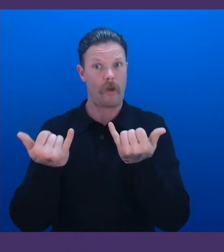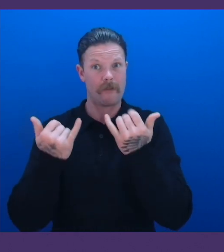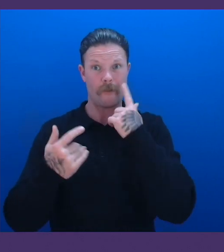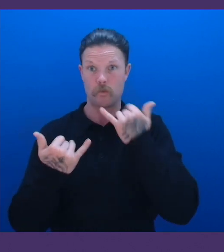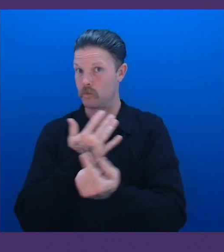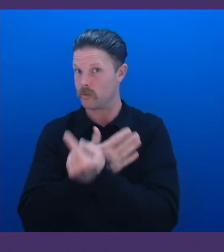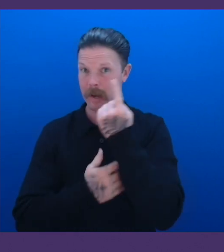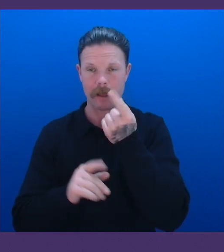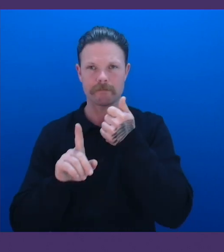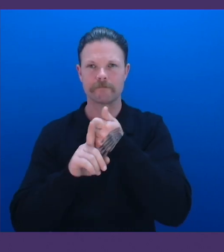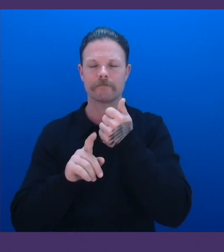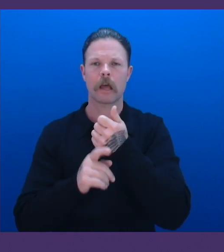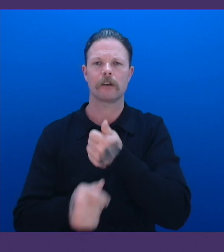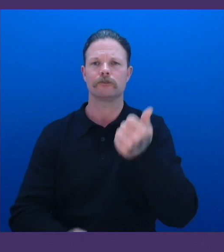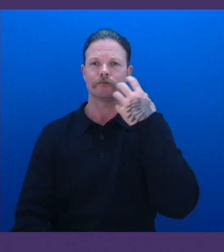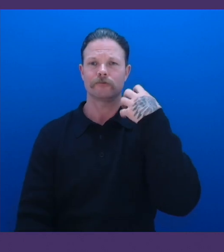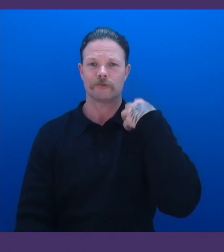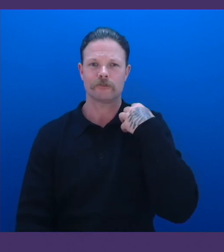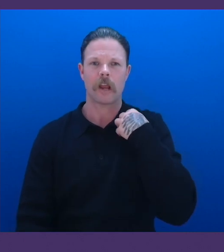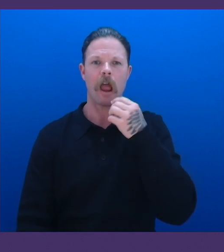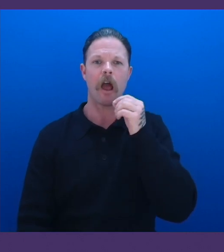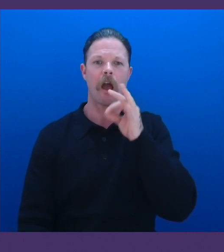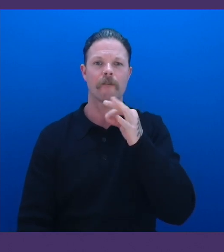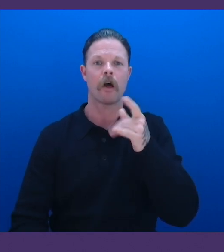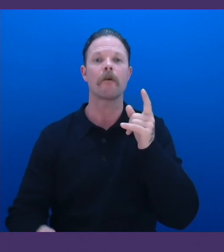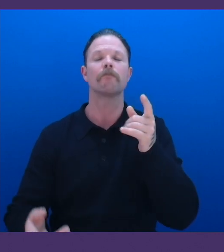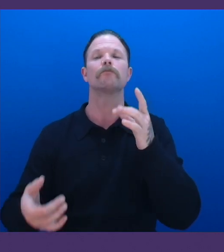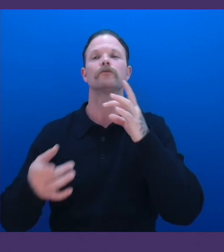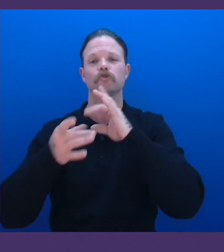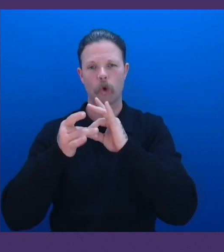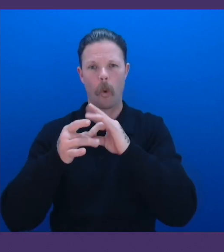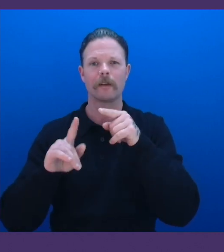of the joint technical body that is responsible for overseeing updates